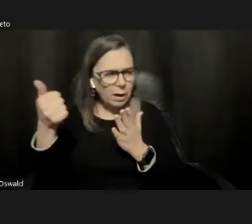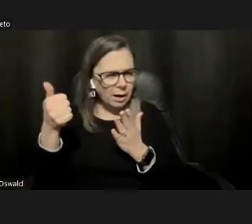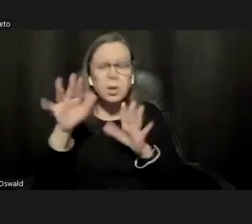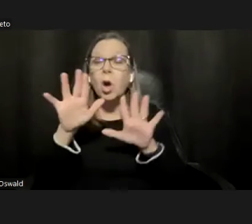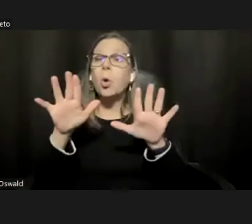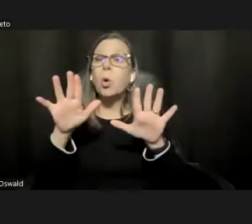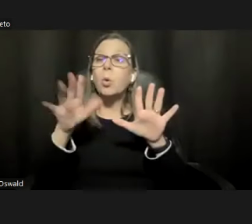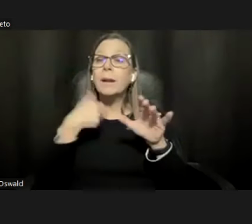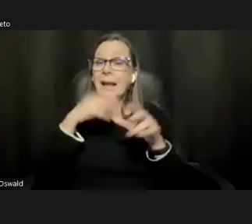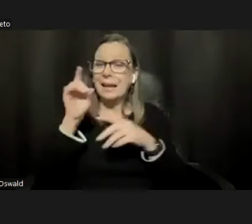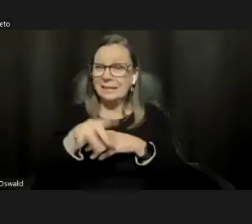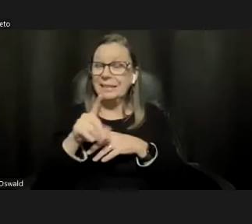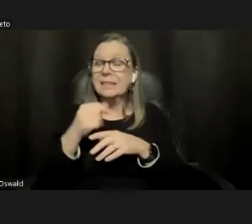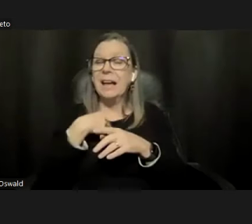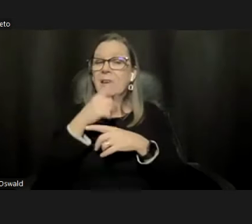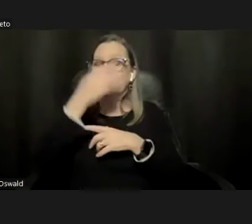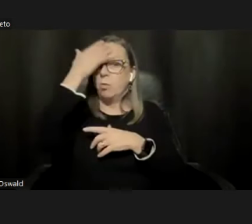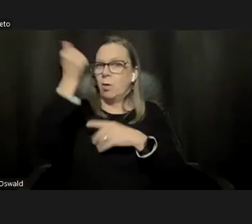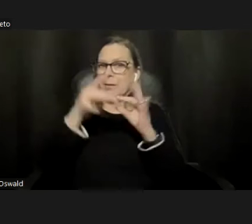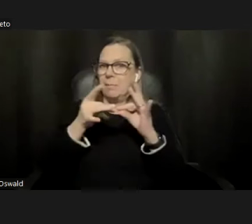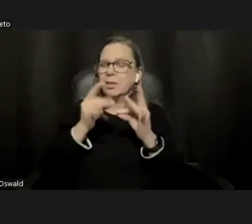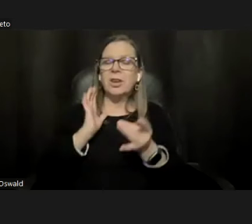I failed to mention our Academy.